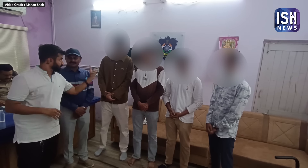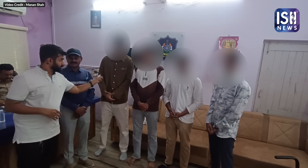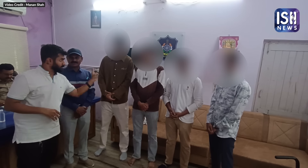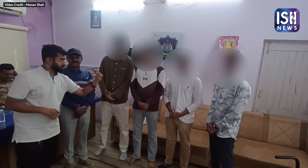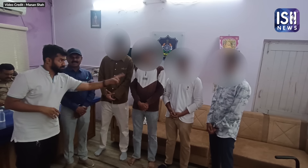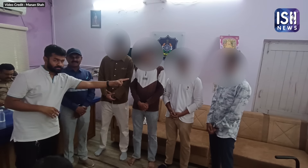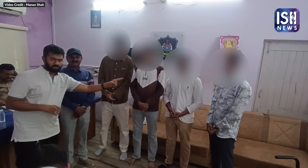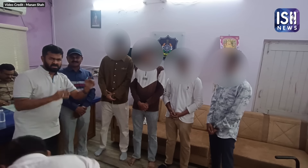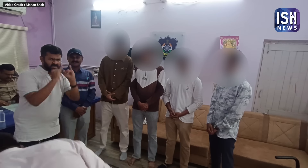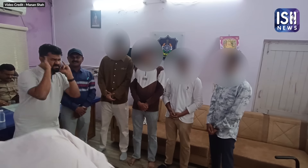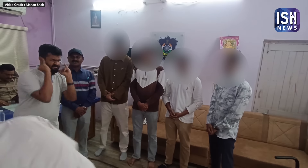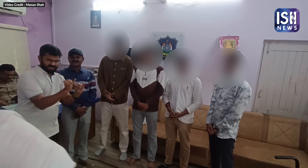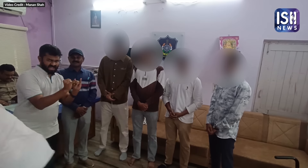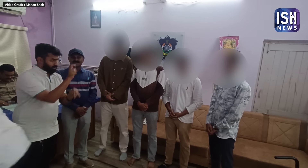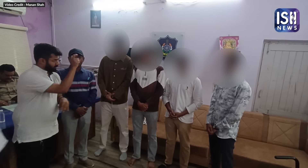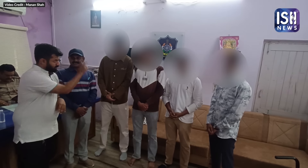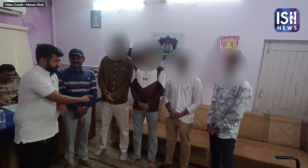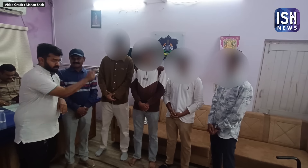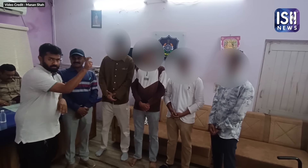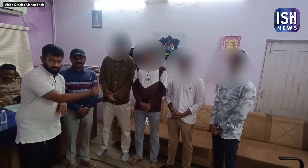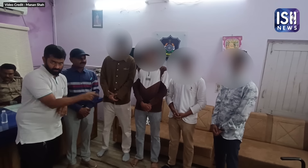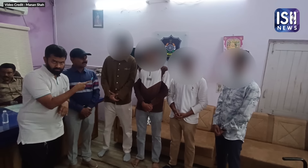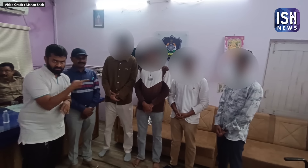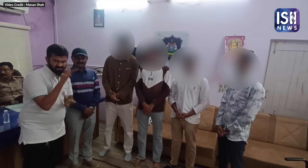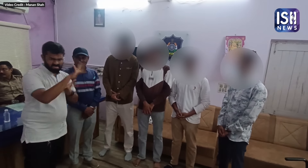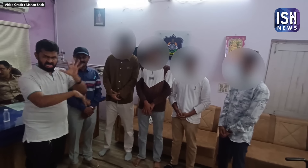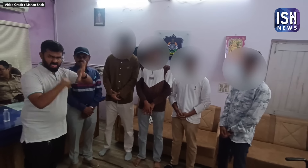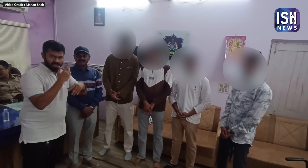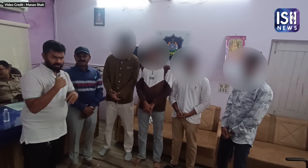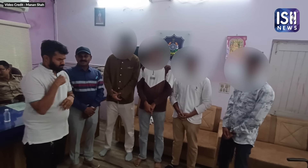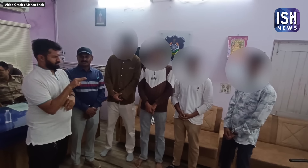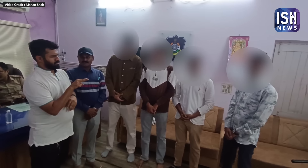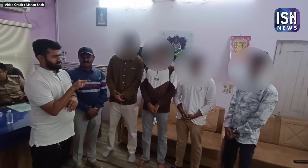Especially the first and the last person. I clearly saw their crude behaviour using sign language.